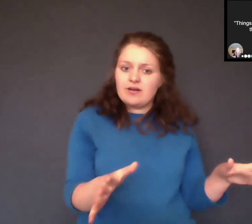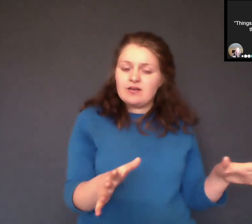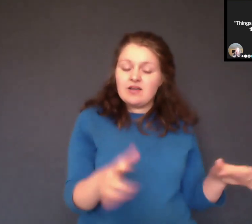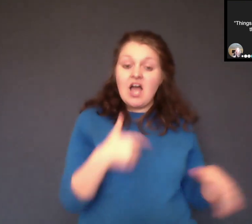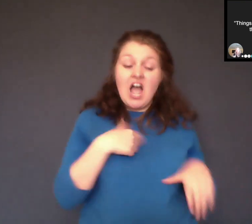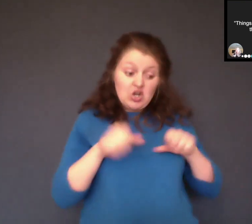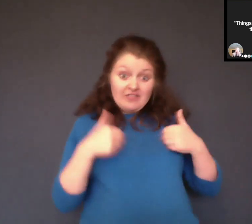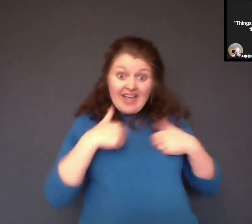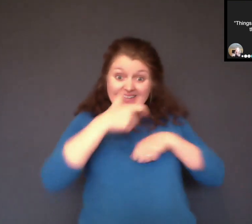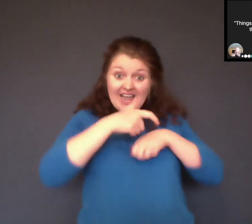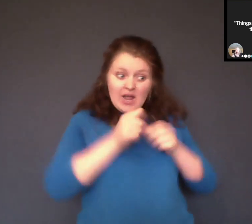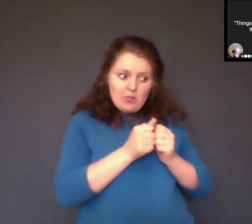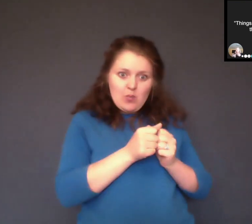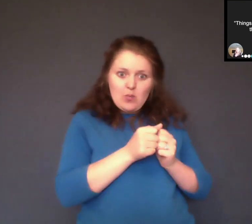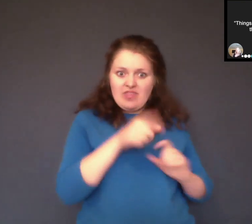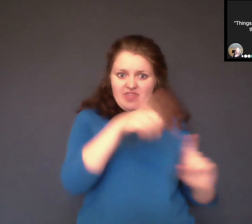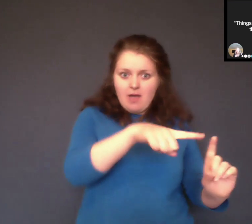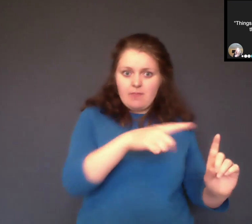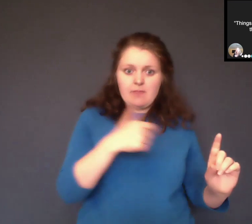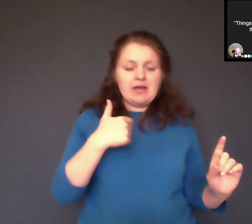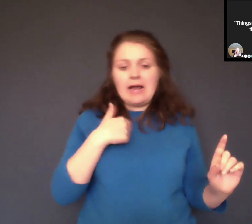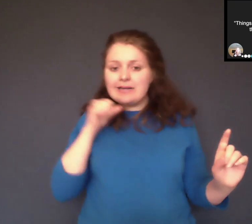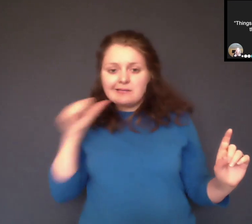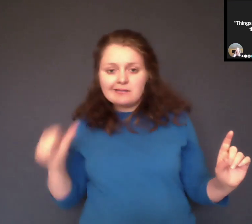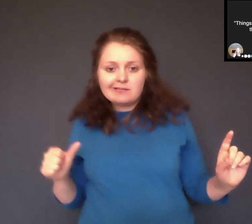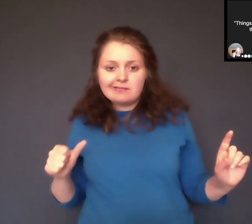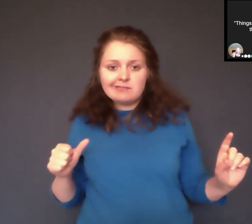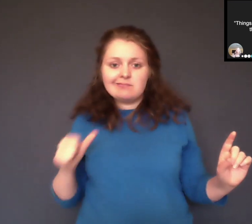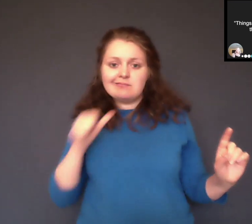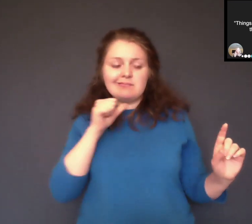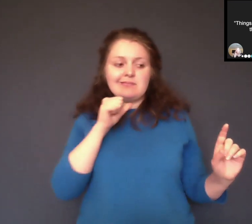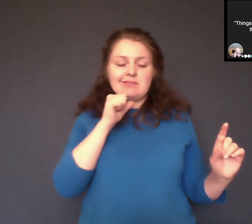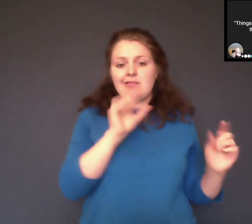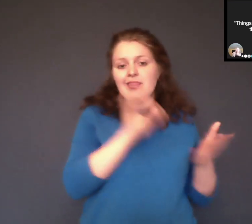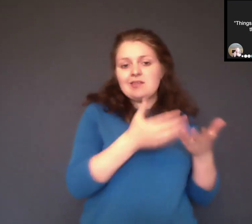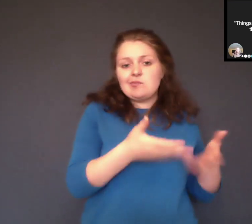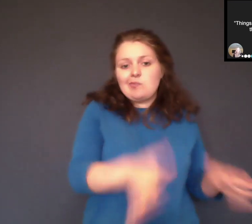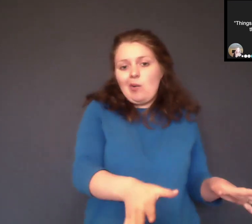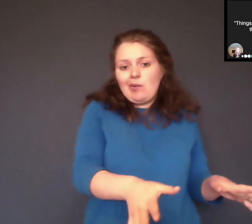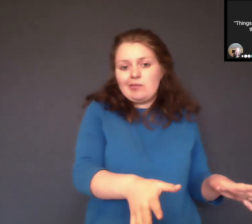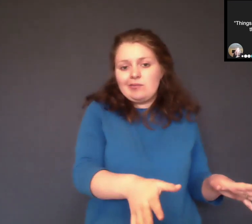my fingers and now that that time is gone i regret not spending more time with that person